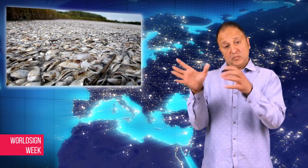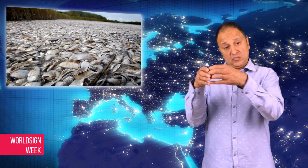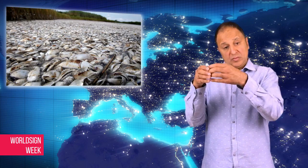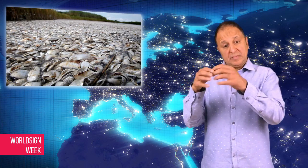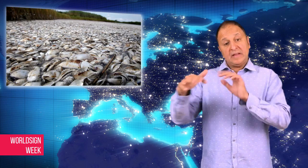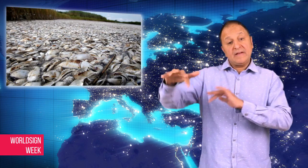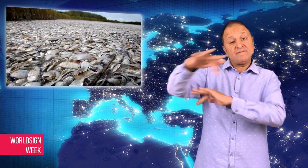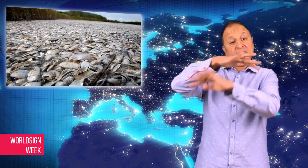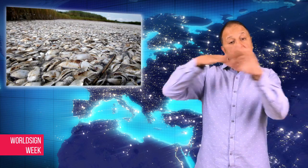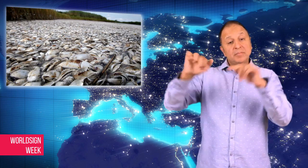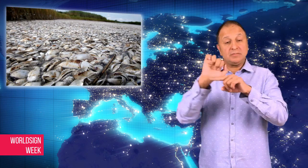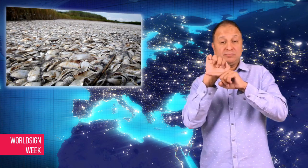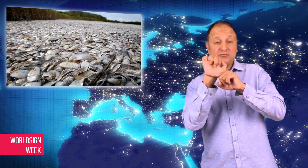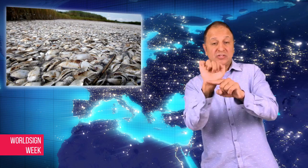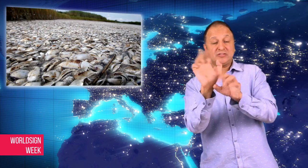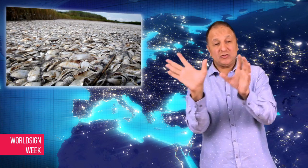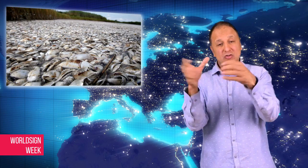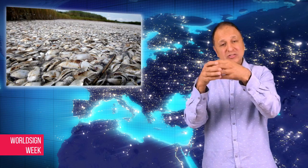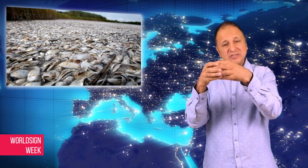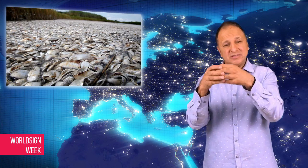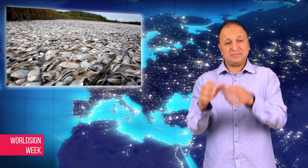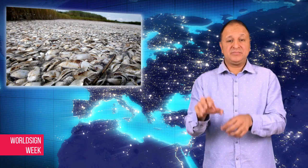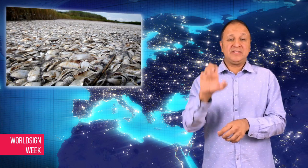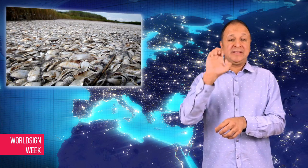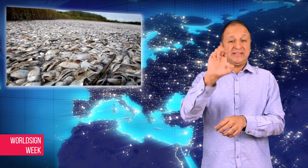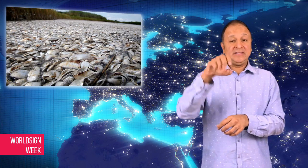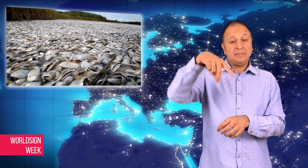According to the Environmental